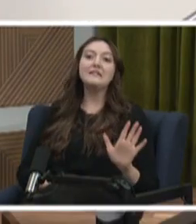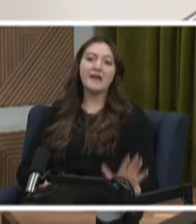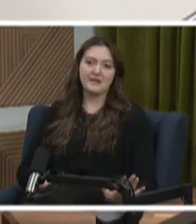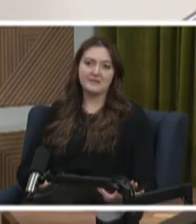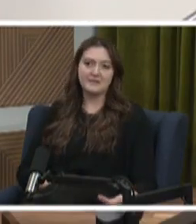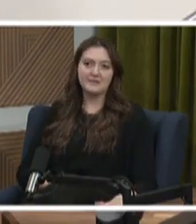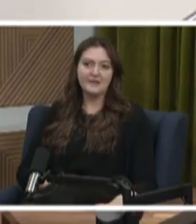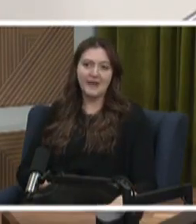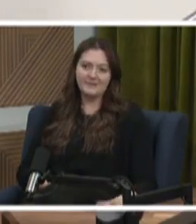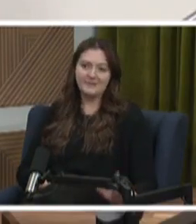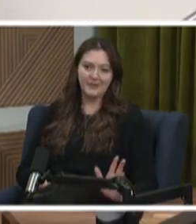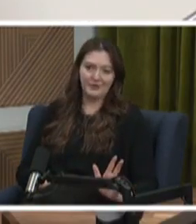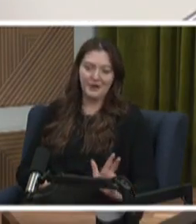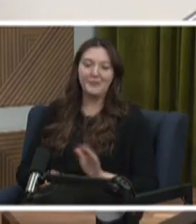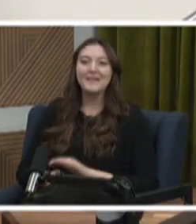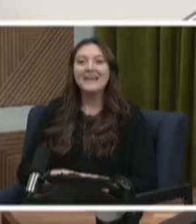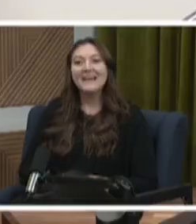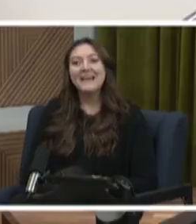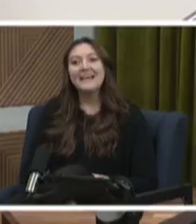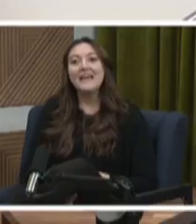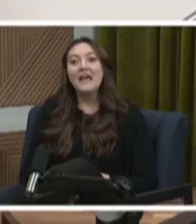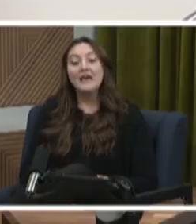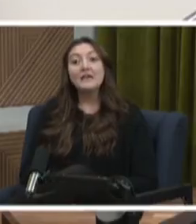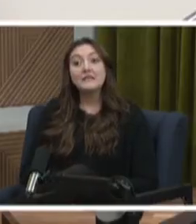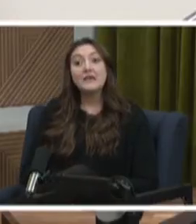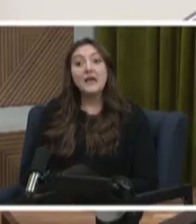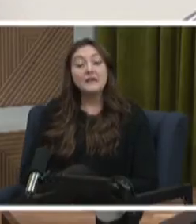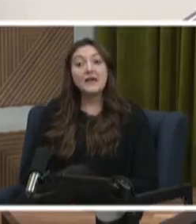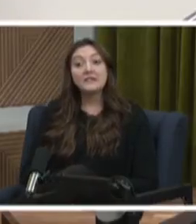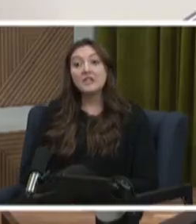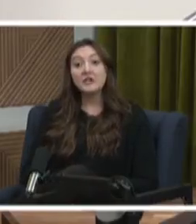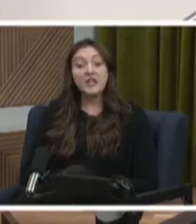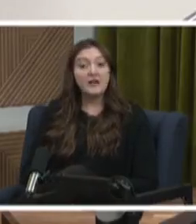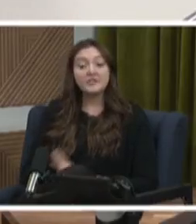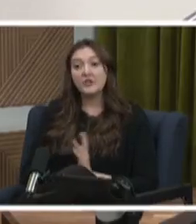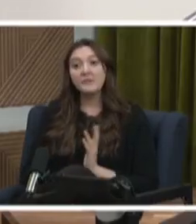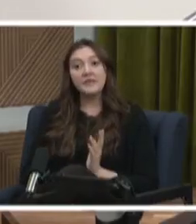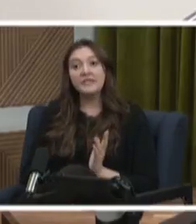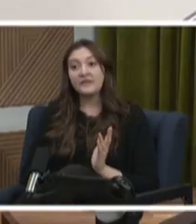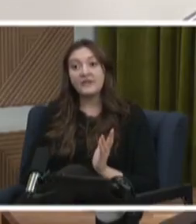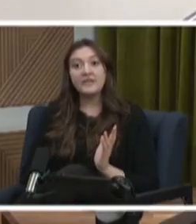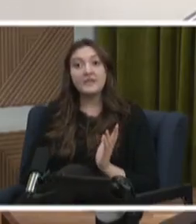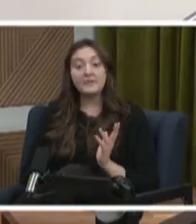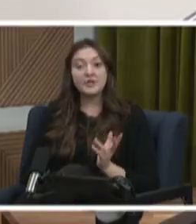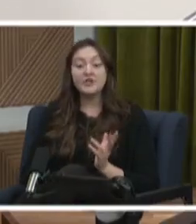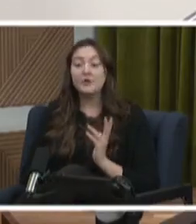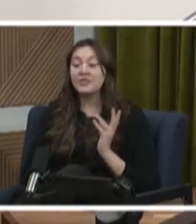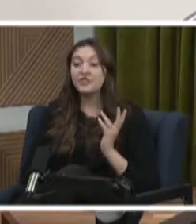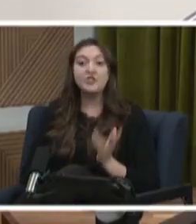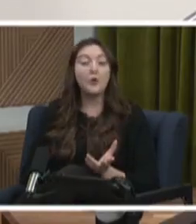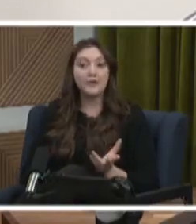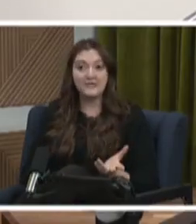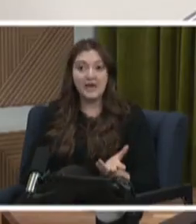Yes, and a little no. Yes, their lives are completely different than a person who is only deaf.